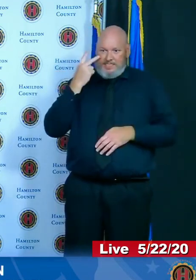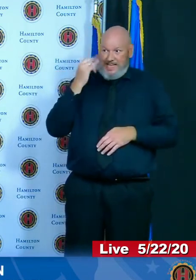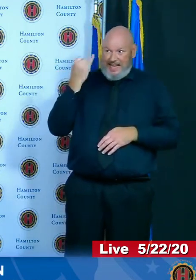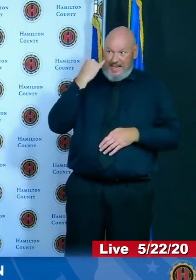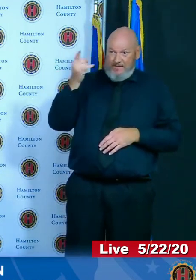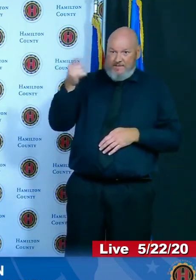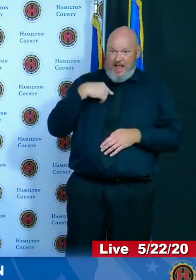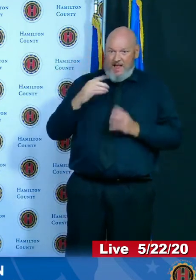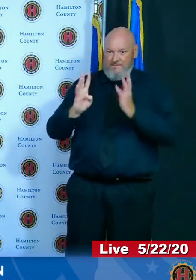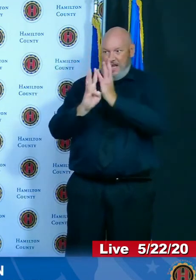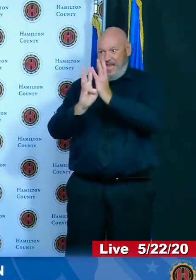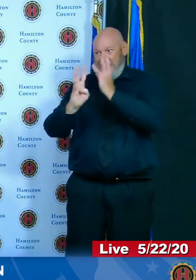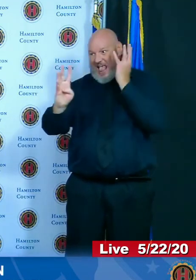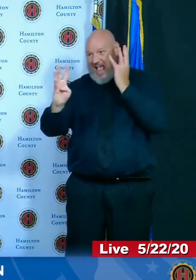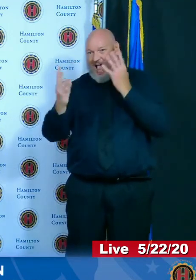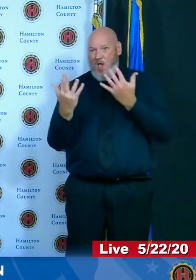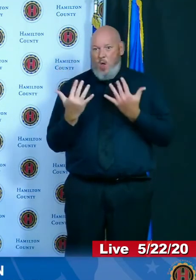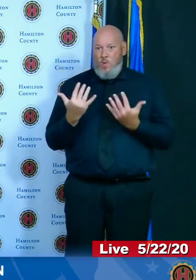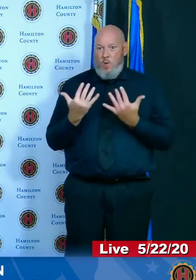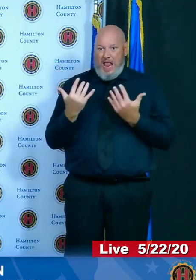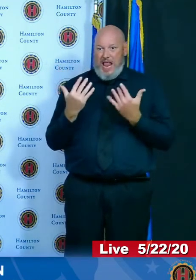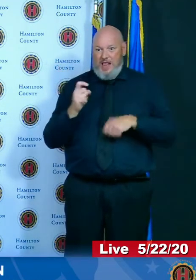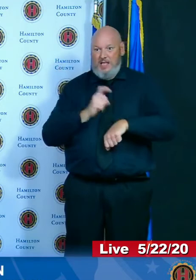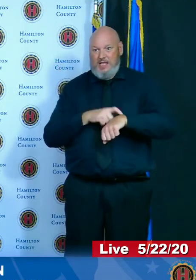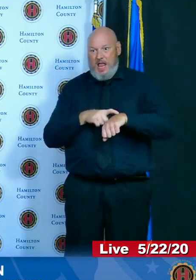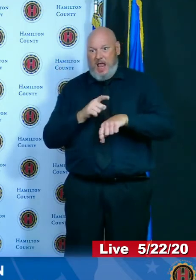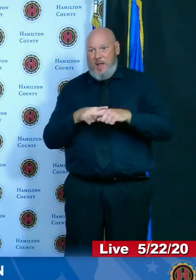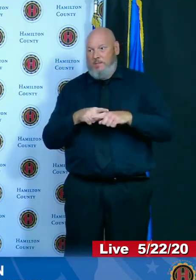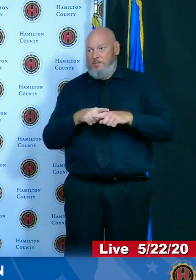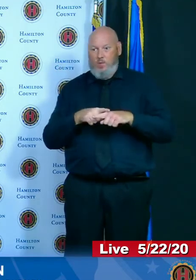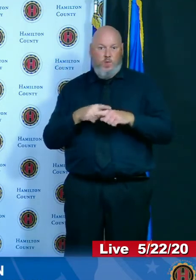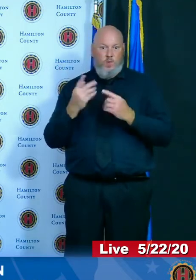to protect others that are near you in addition there's requirements for the